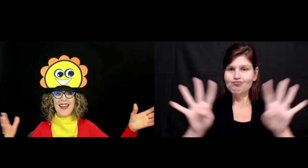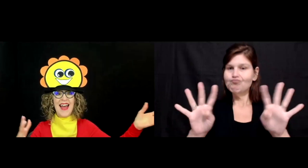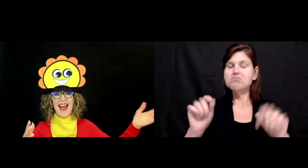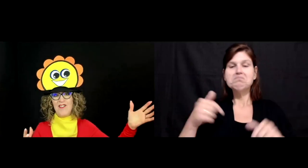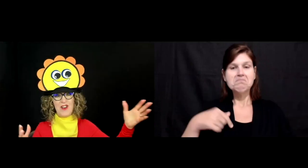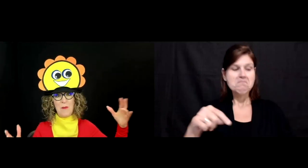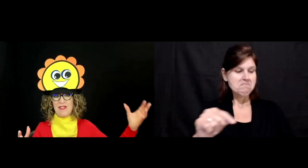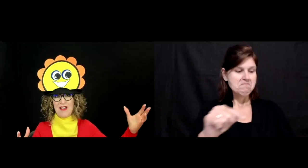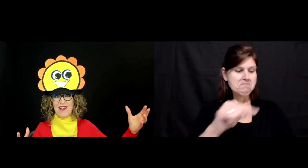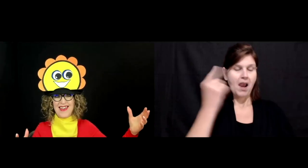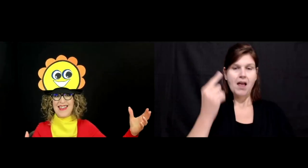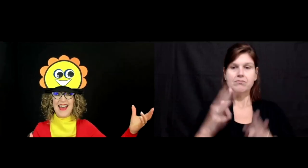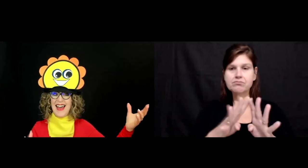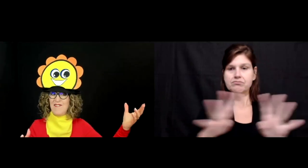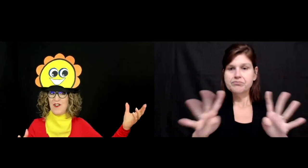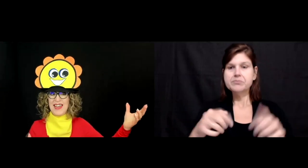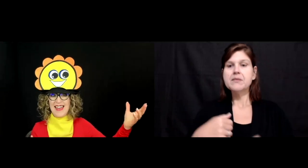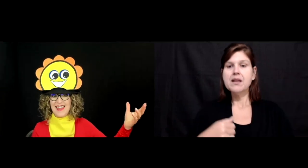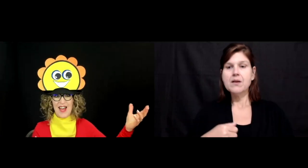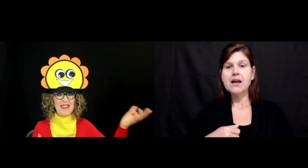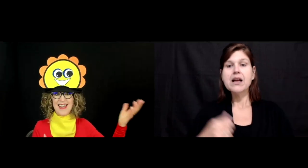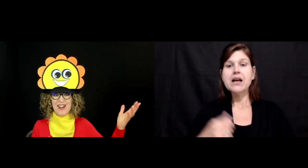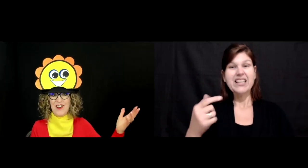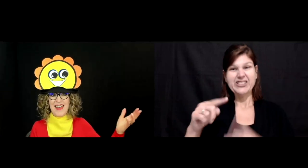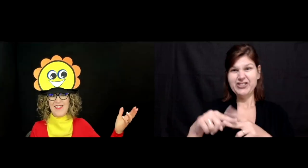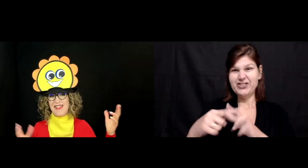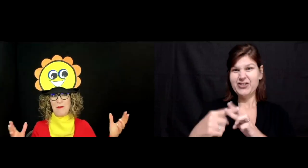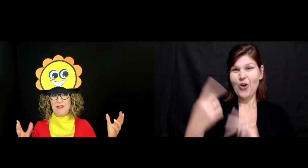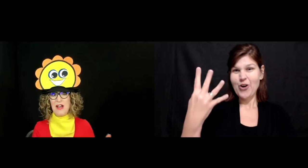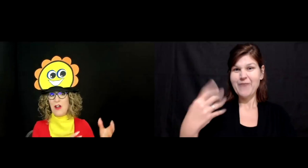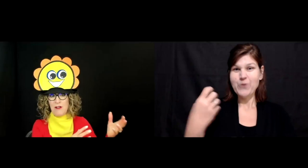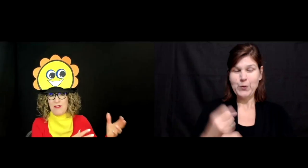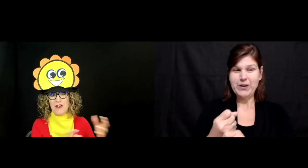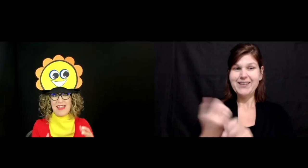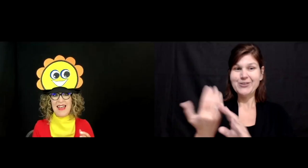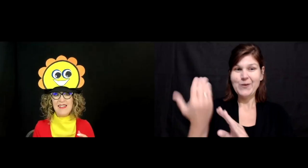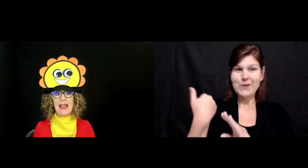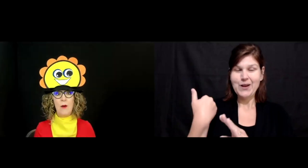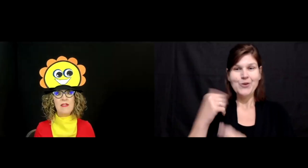And actually, when we started four years ago, it didn't look like this. It was not as good as it is now.